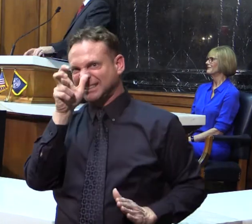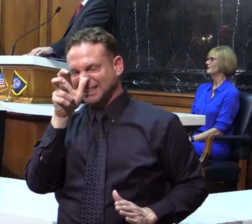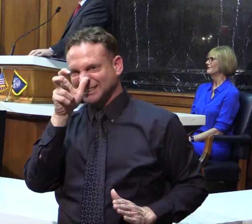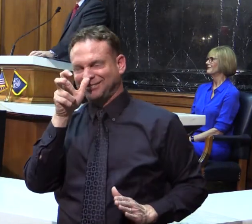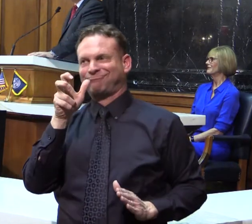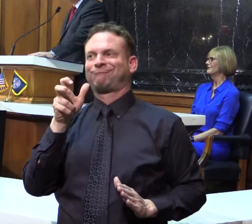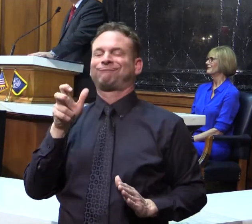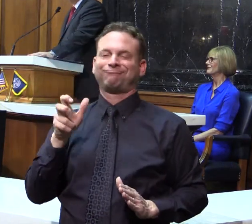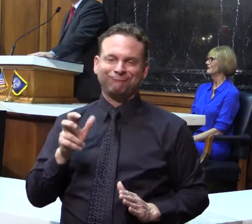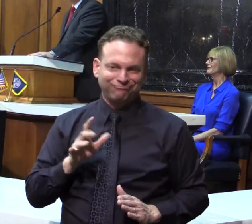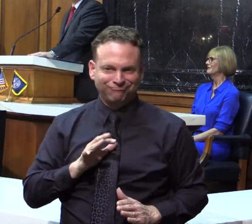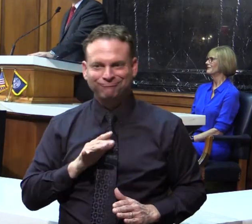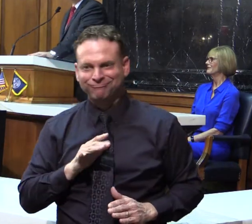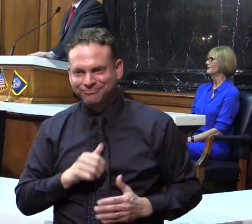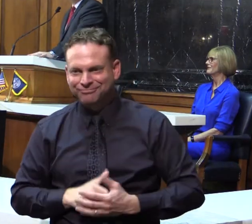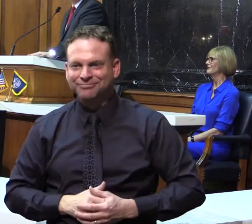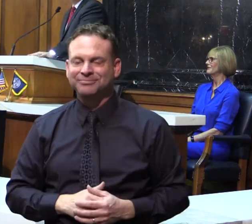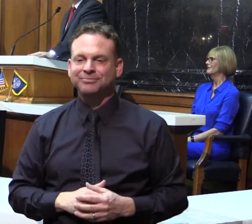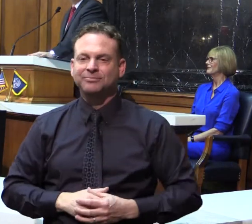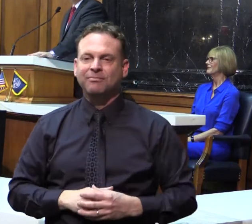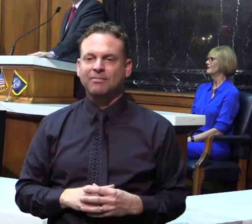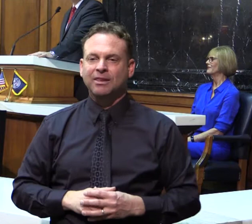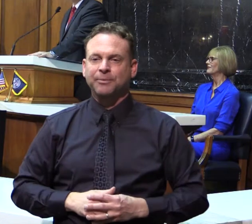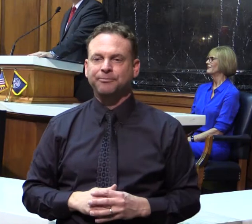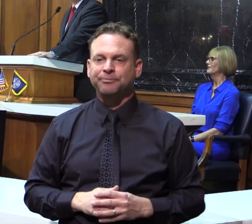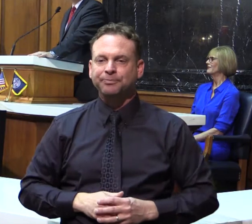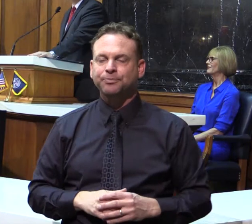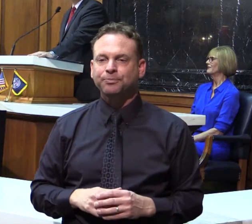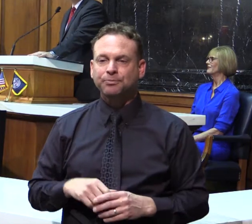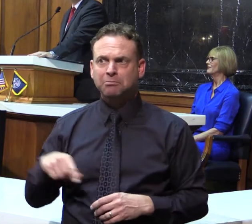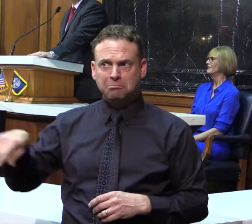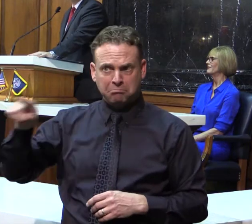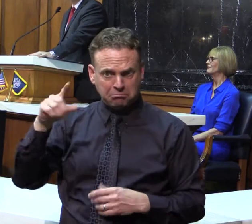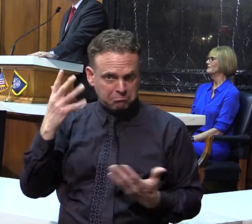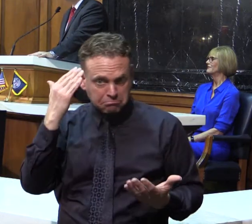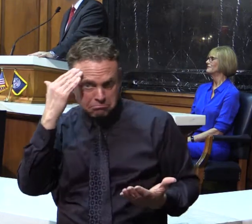Firefly in 1826 while he lived in New Harmony.